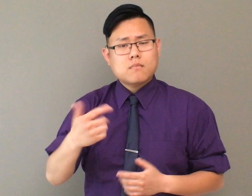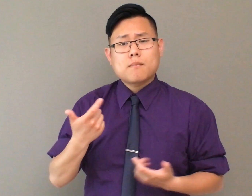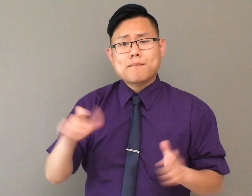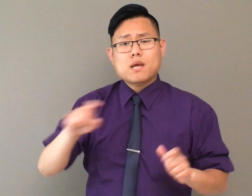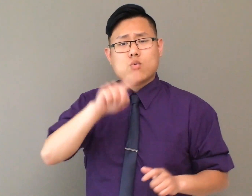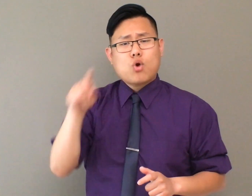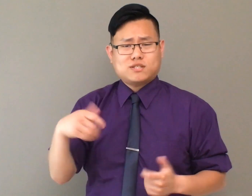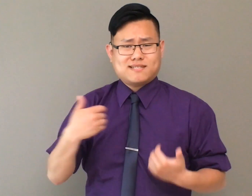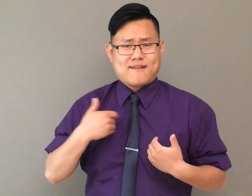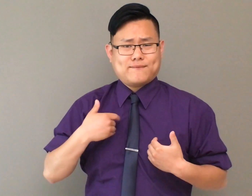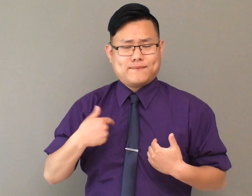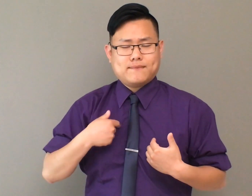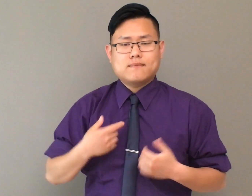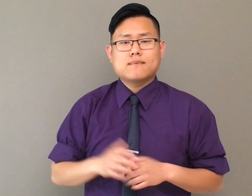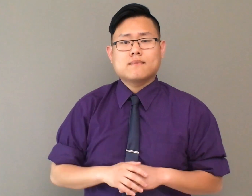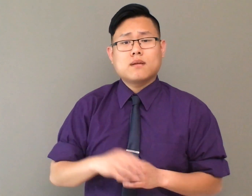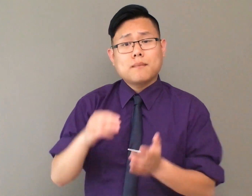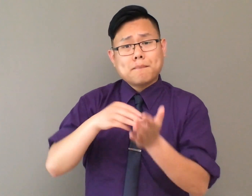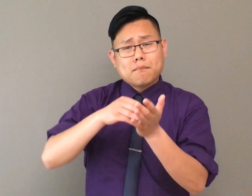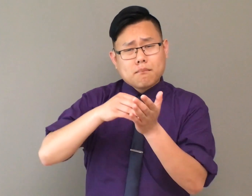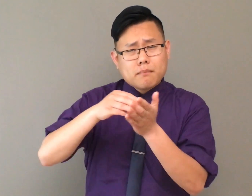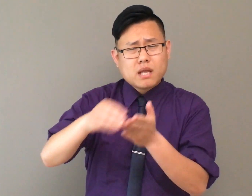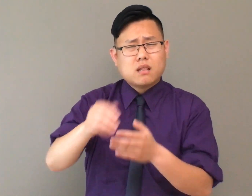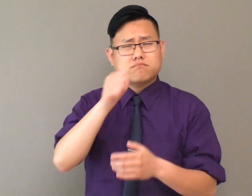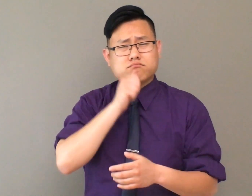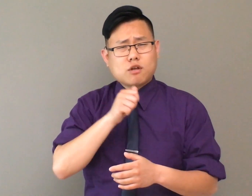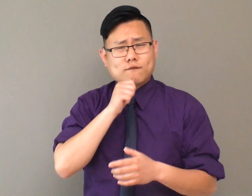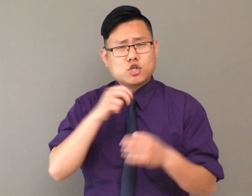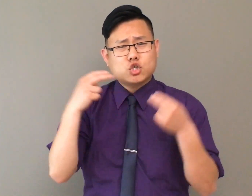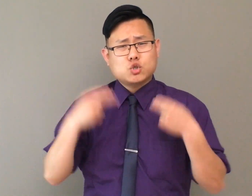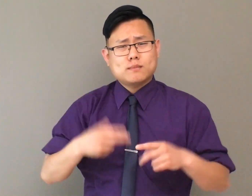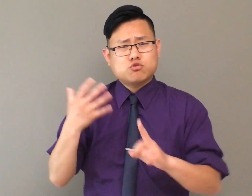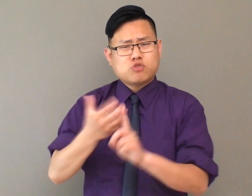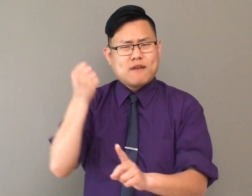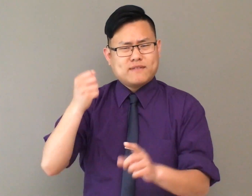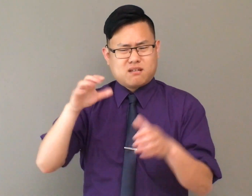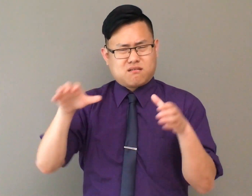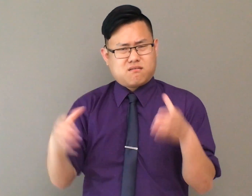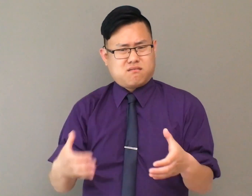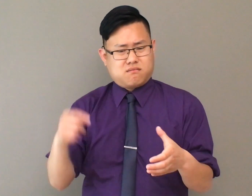There are some big questions here. With millions of people suffering from human trafficking,